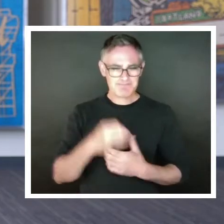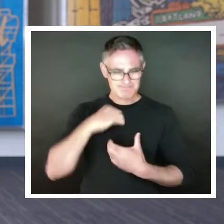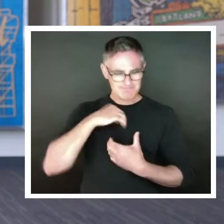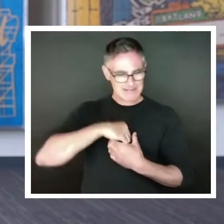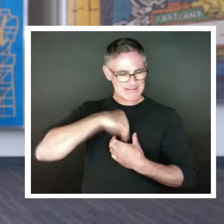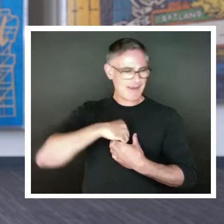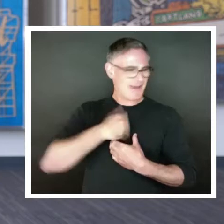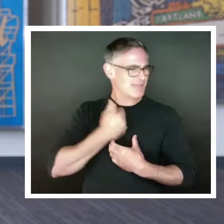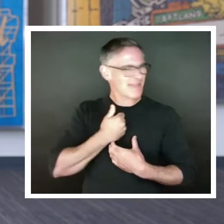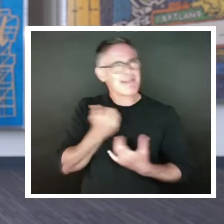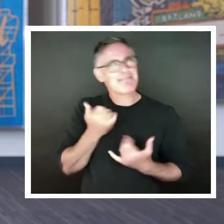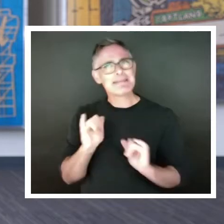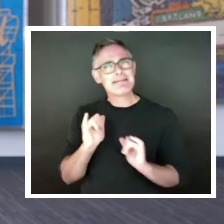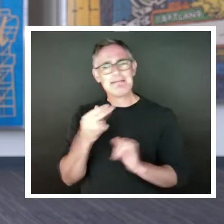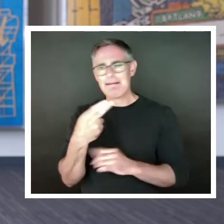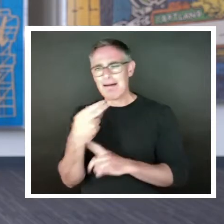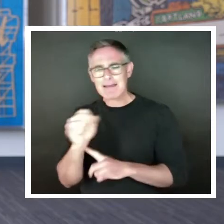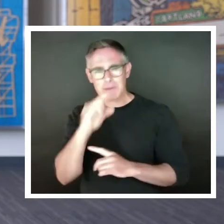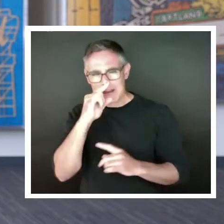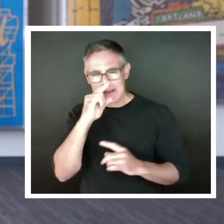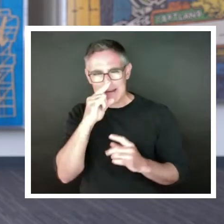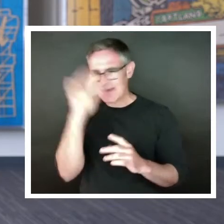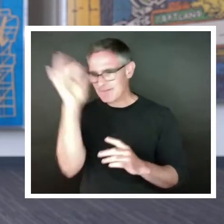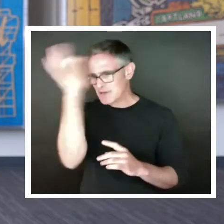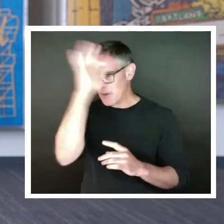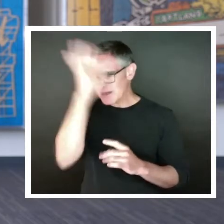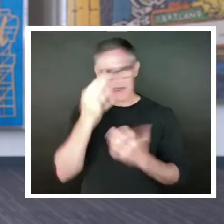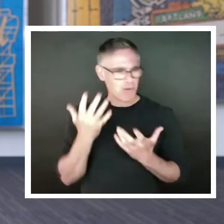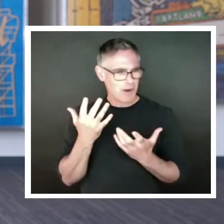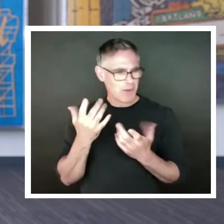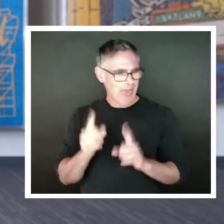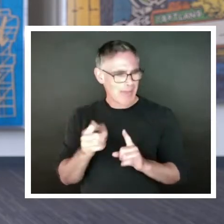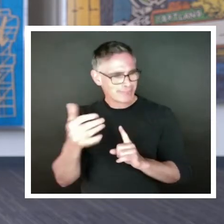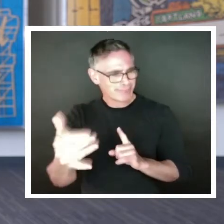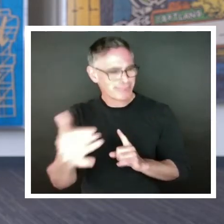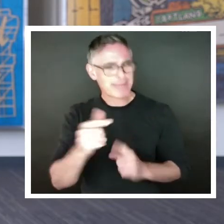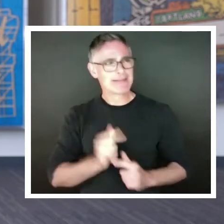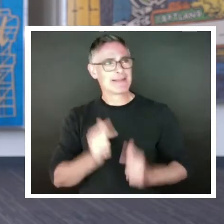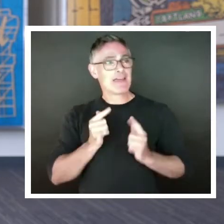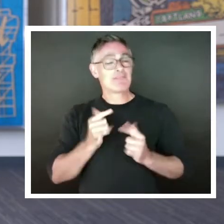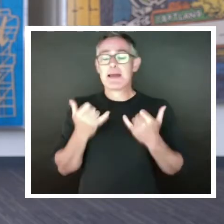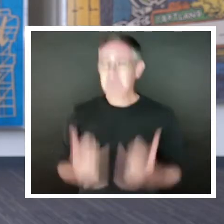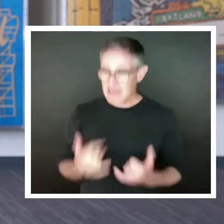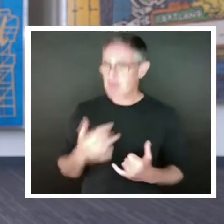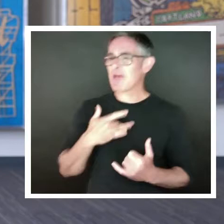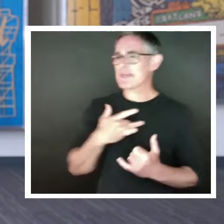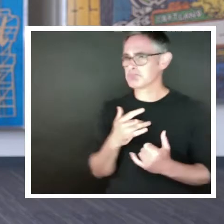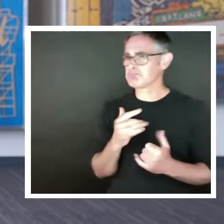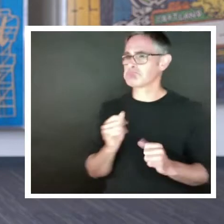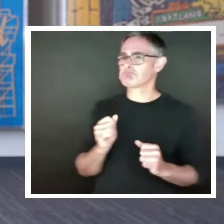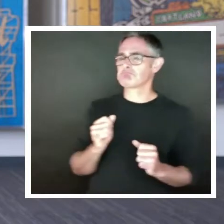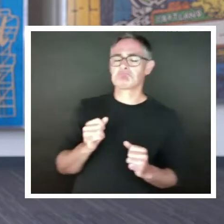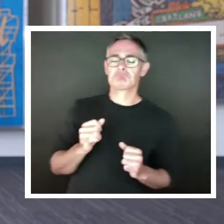that has no idea what life has in store for me. But now I take comfort in knowing that's just where I'm supposed to be.